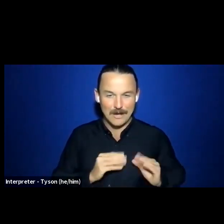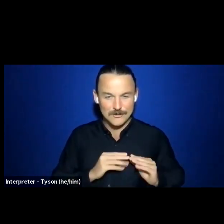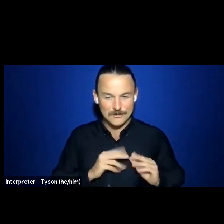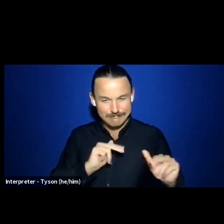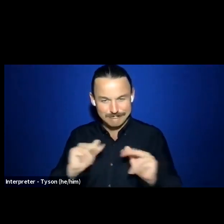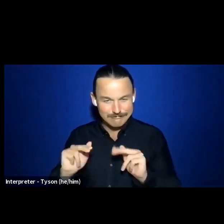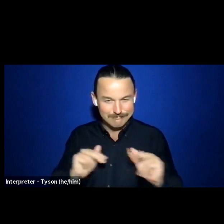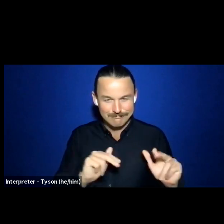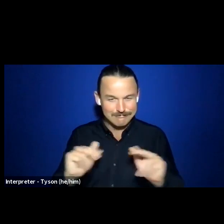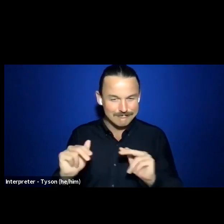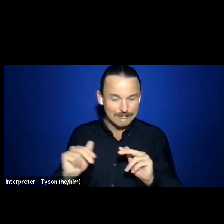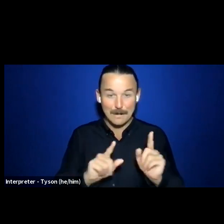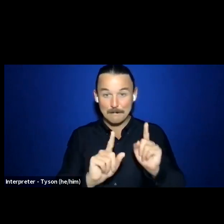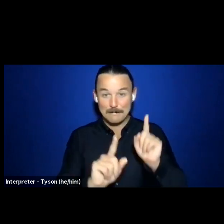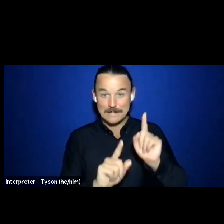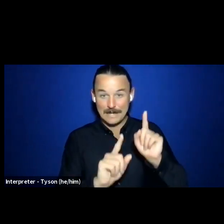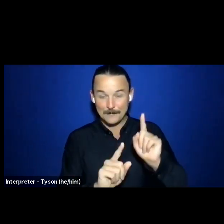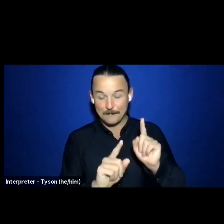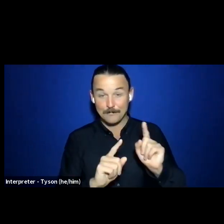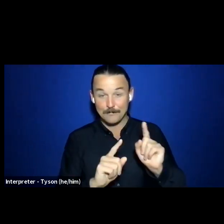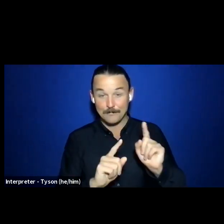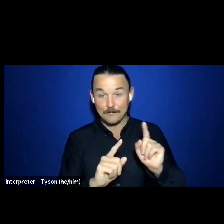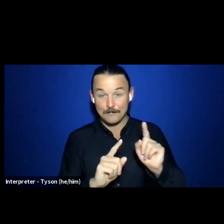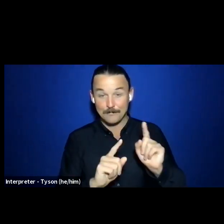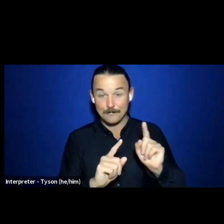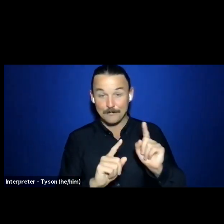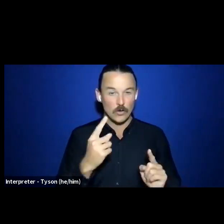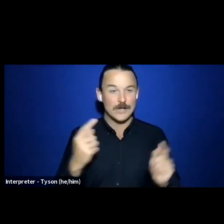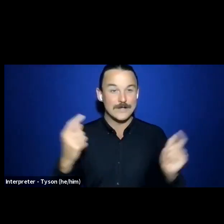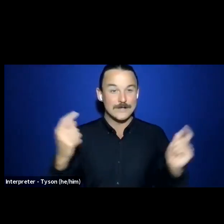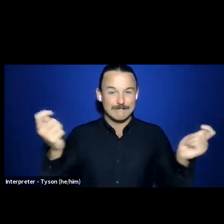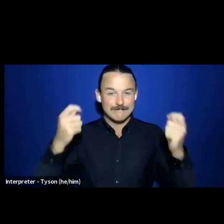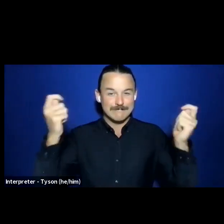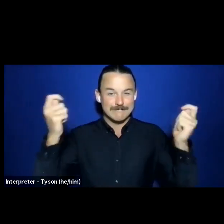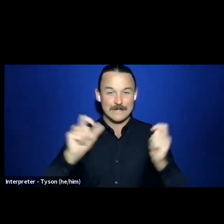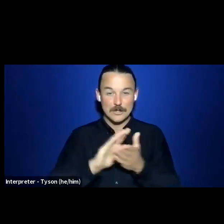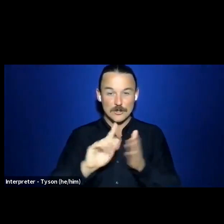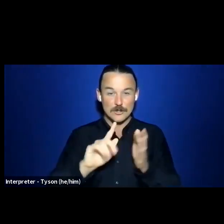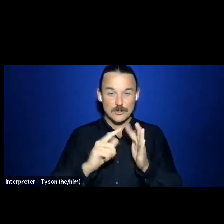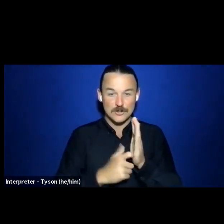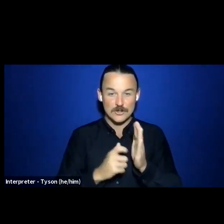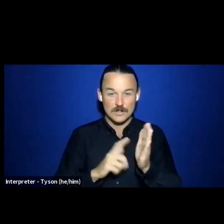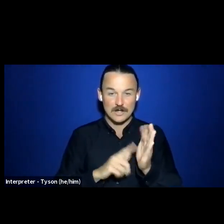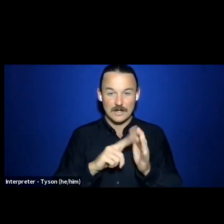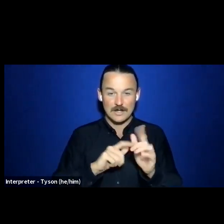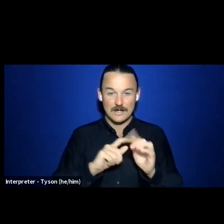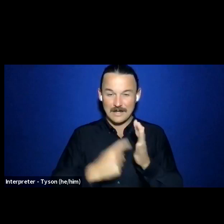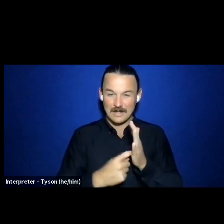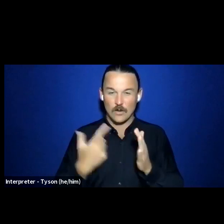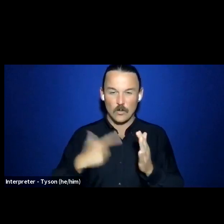in their mentee former in their mentee for mentees. mentor of the year is a dedicate. cated cheerleader, who stopped cated cheerleader, who stops at nothing to upscale Connect and